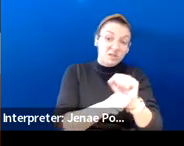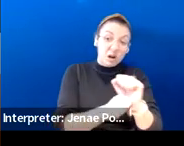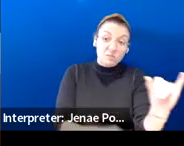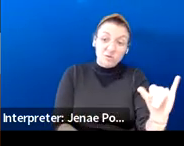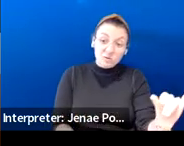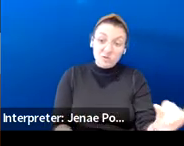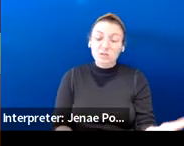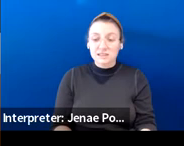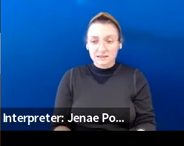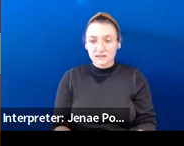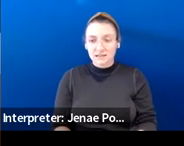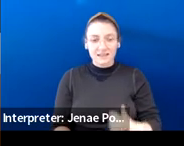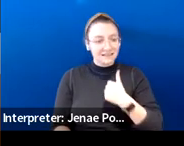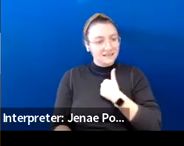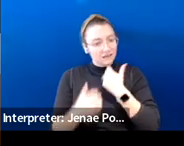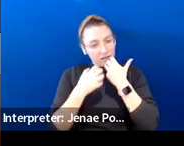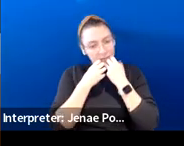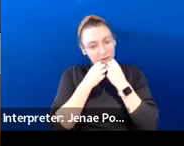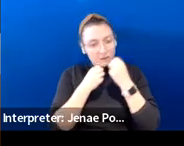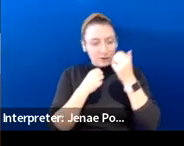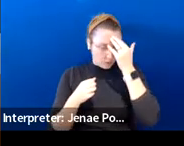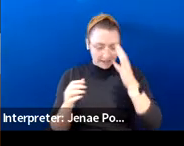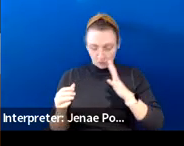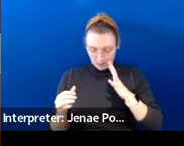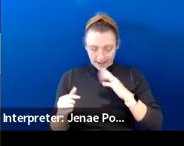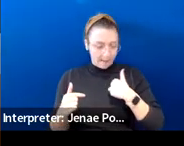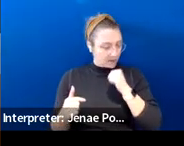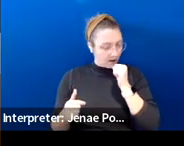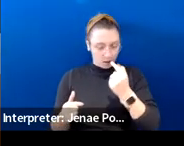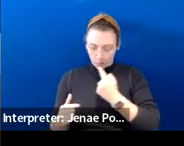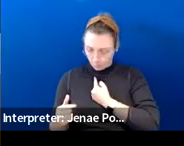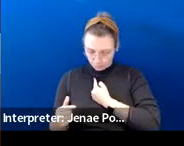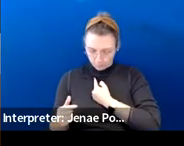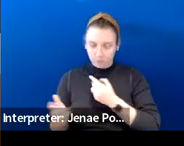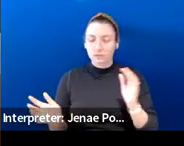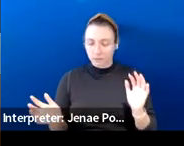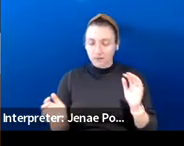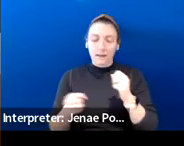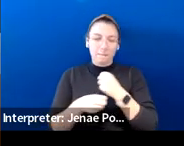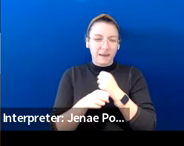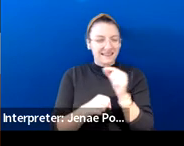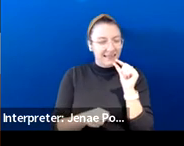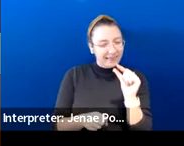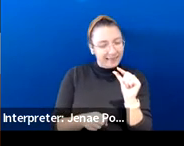So having that self-compassion and knowing you're not alone in this makes it a little, little